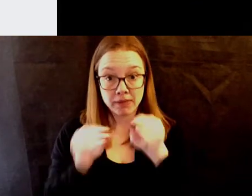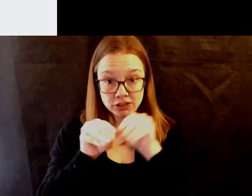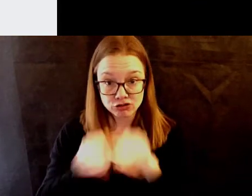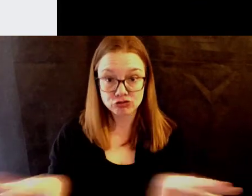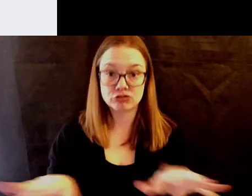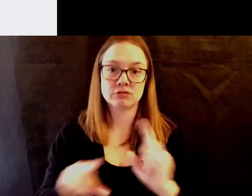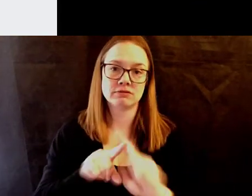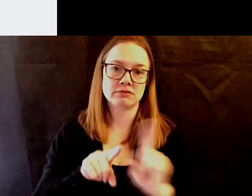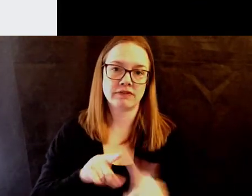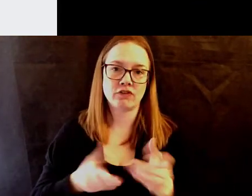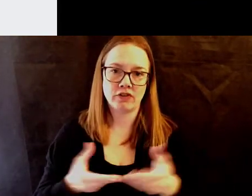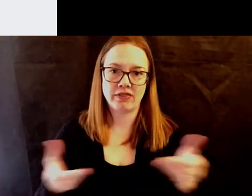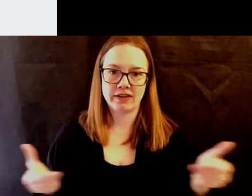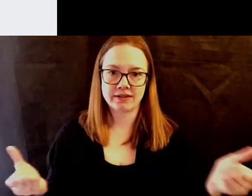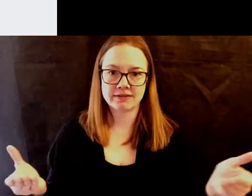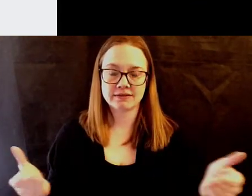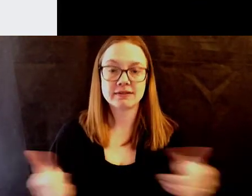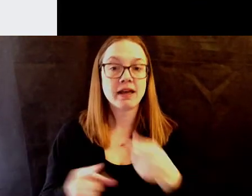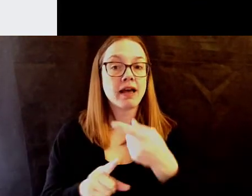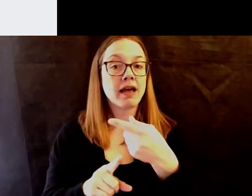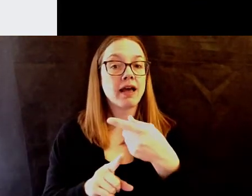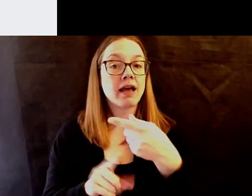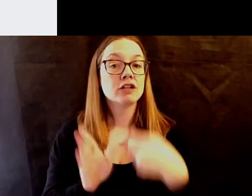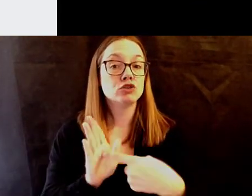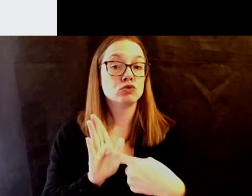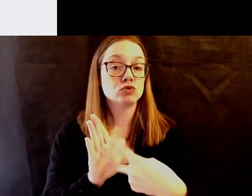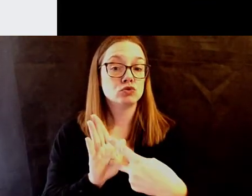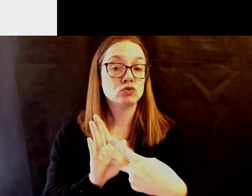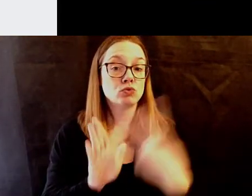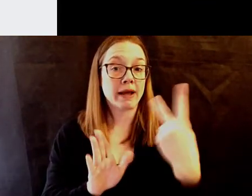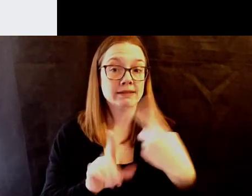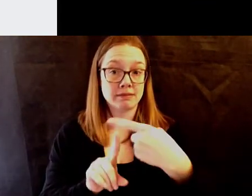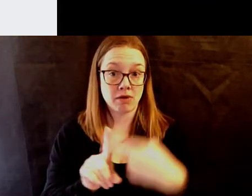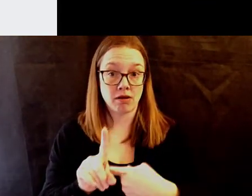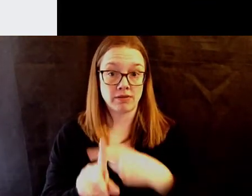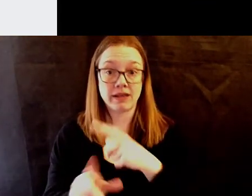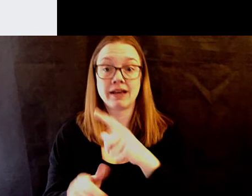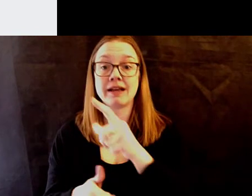So, for example, every month, twice a month on the 10th and the 25th, including Christmas